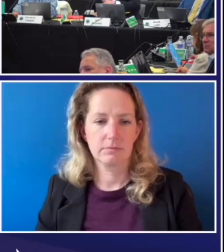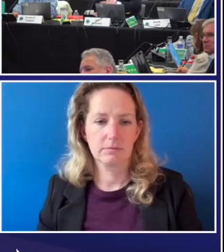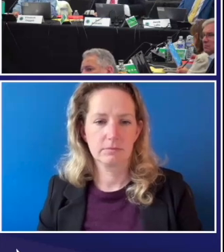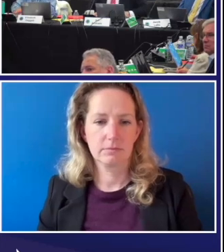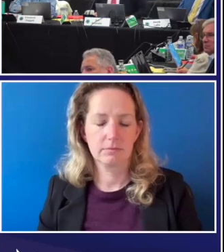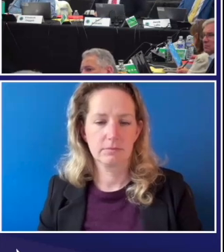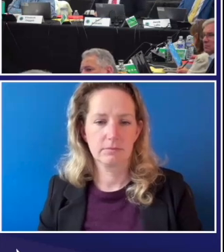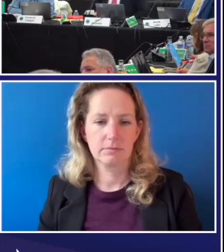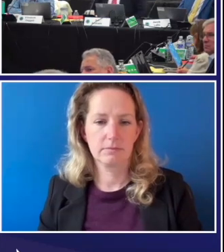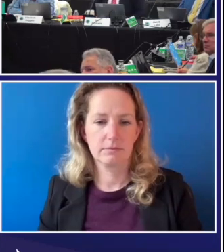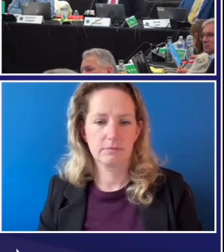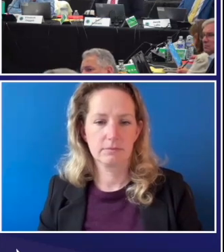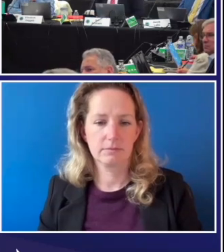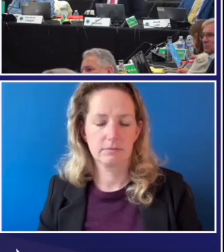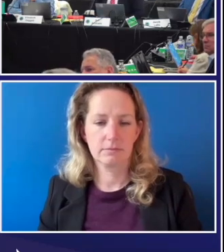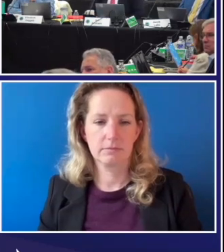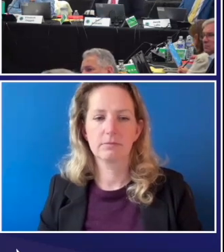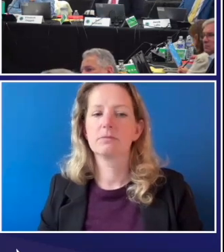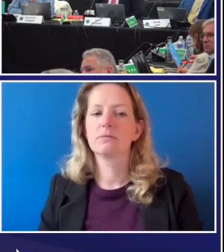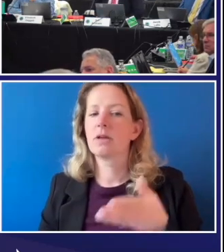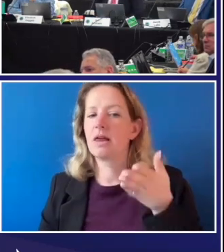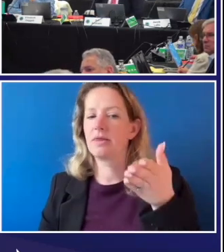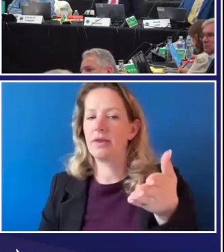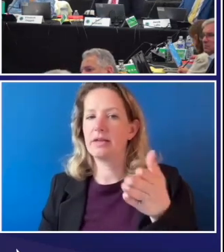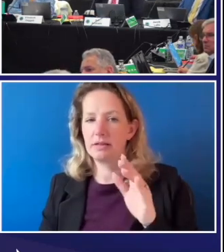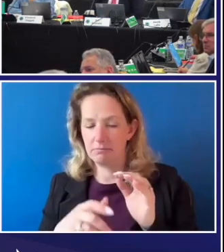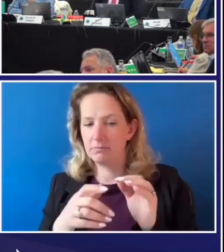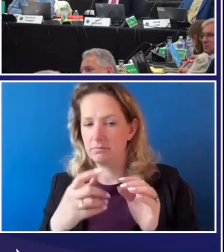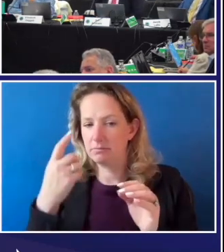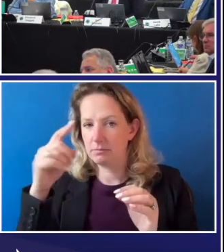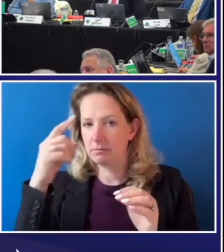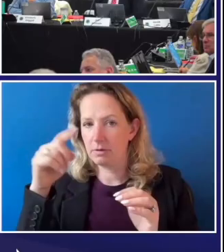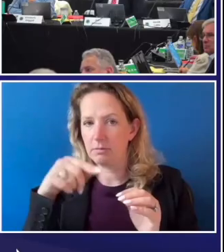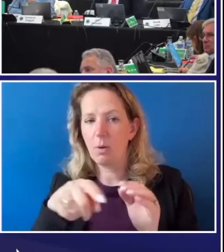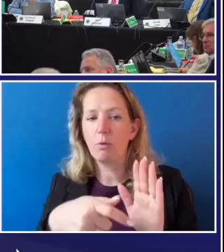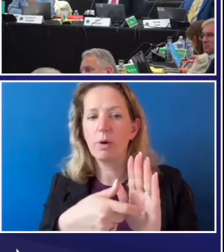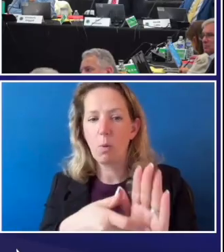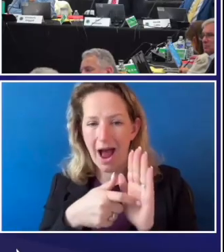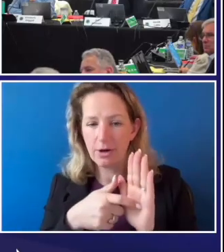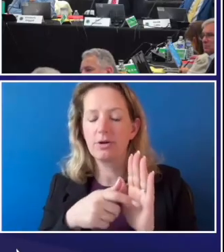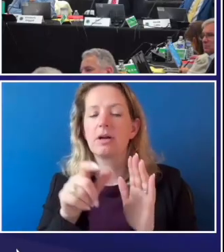Yeah, this was to require that there would have, um, that they would have to take an immediate adverse action to